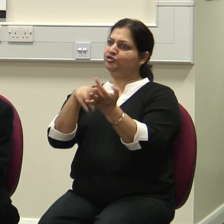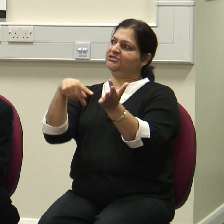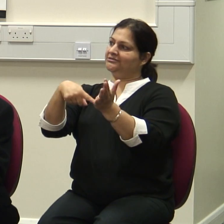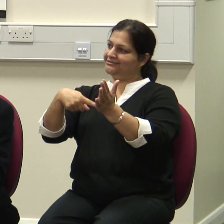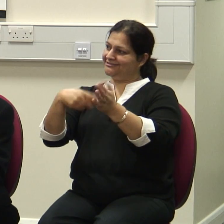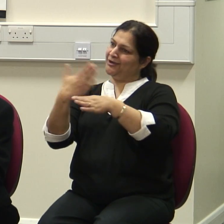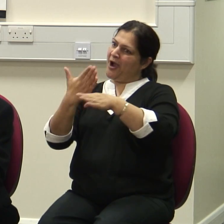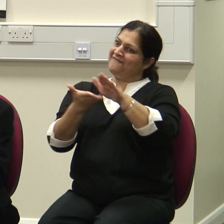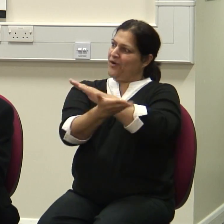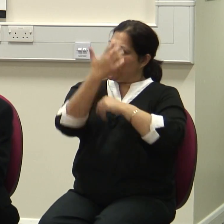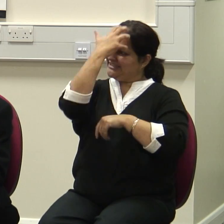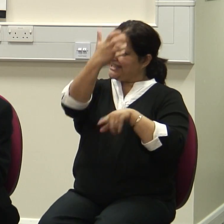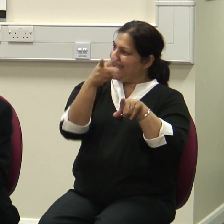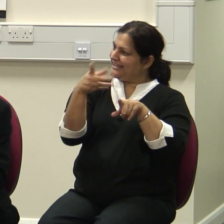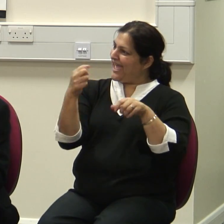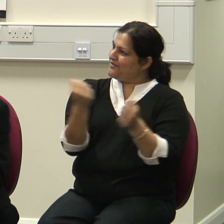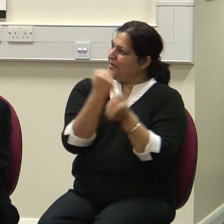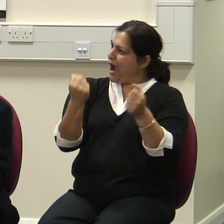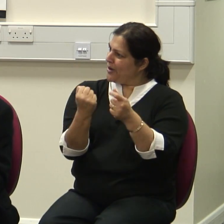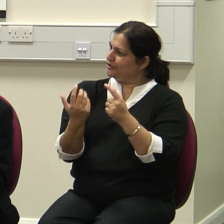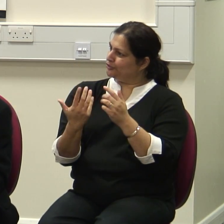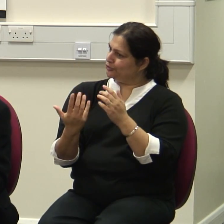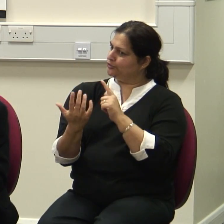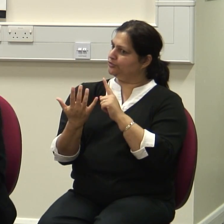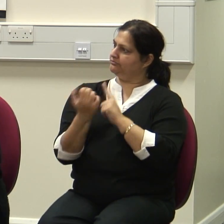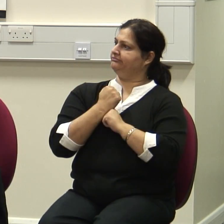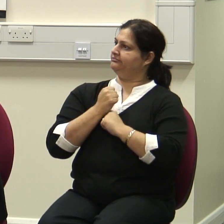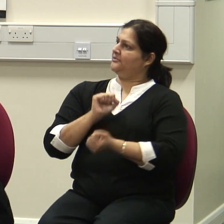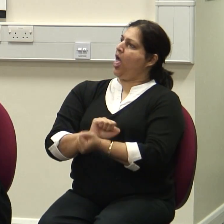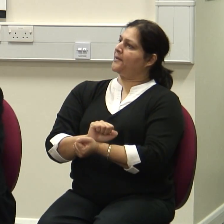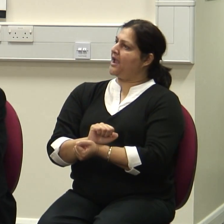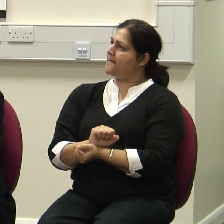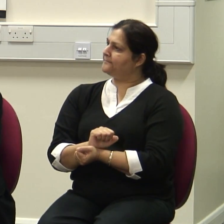you up and, not only the power, it goes much further than that, there’s a duty, I mean,